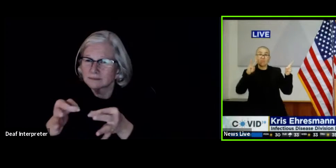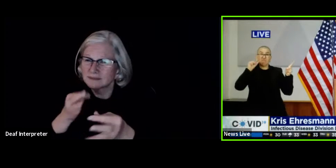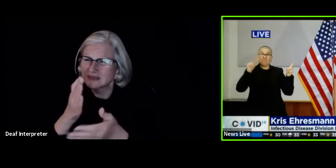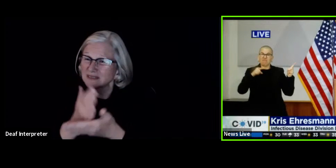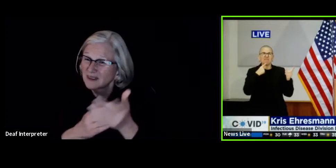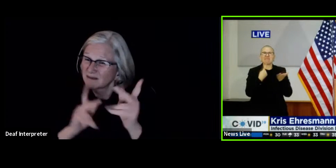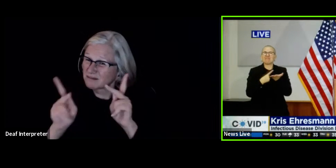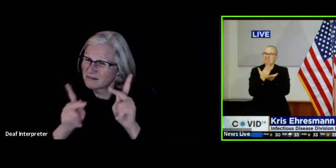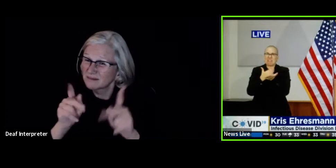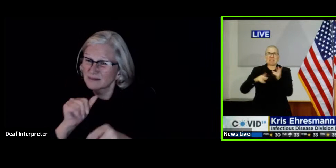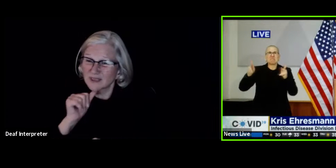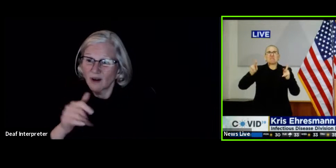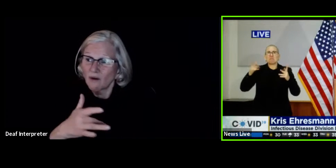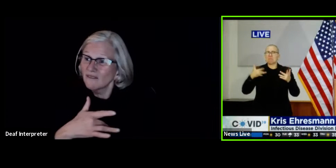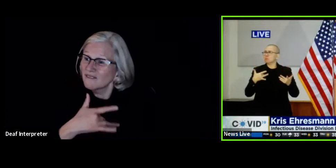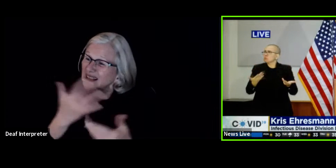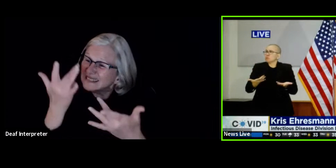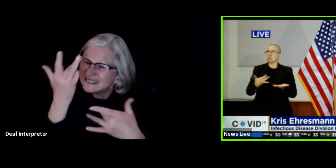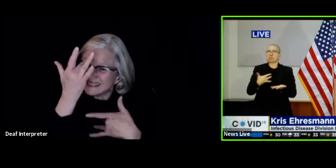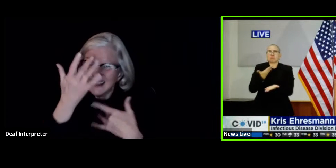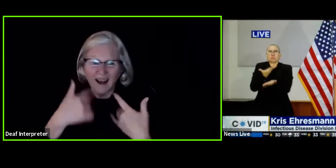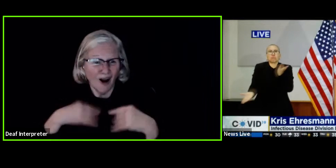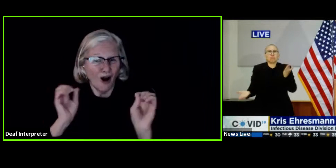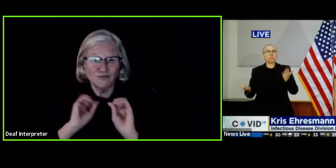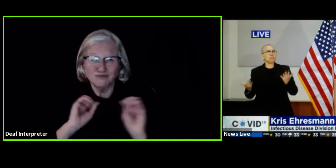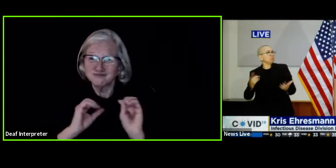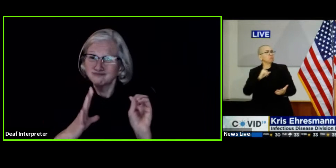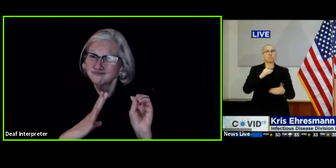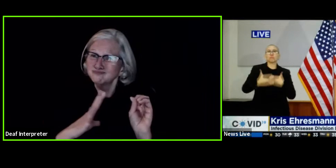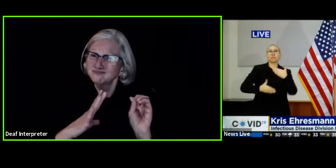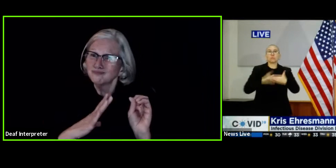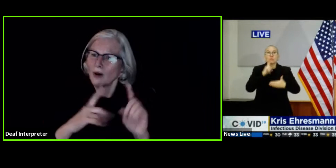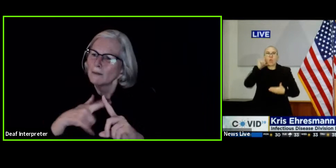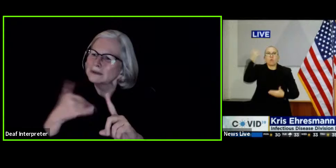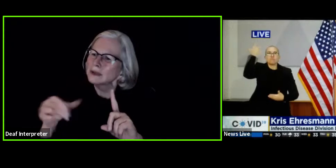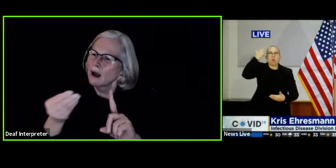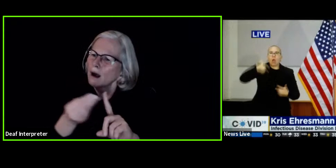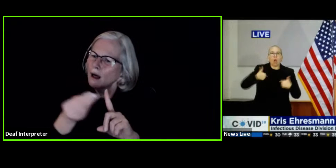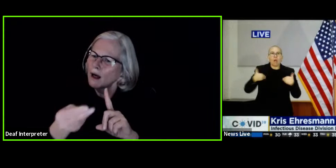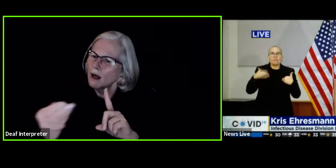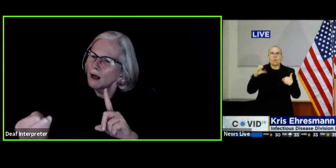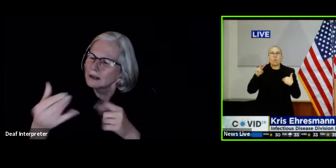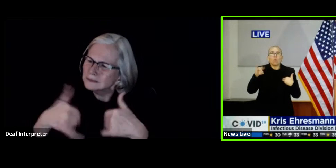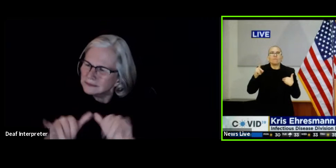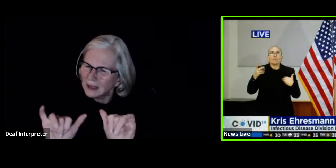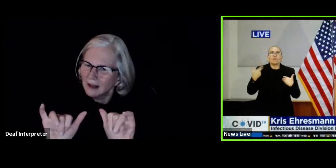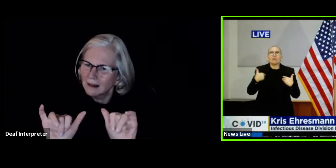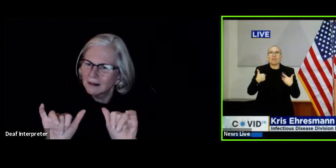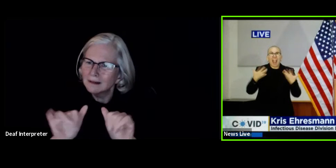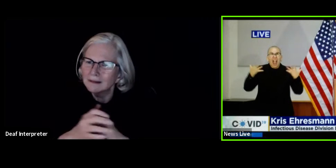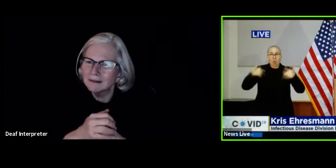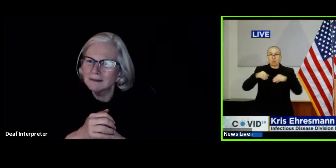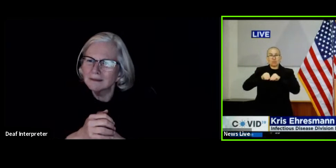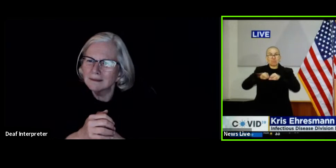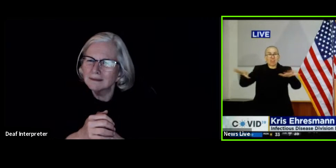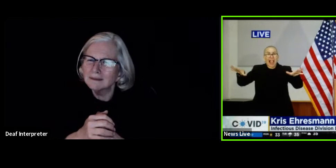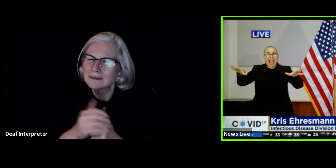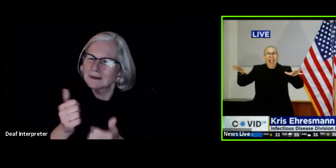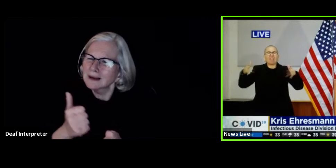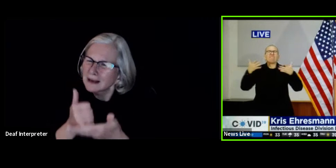FEEL SICK. AND THEY CAN STILL SPREAD DISEASE TO OTHERS. SO THIS WILL ASSIST THEM IN BEING ABLE TO MAKE NOTIFICATIONS. AND JUST TO EXPLAIN WHAT WOULD HAPPEN IF YOU